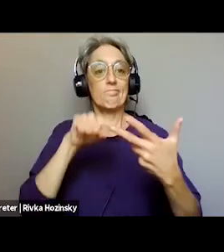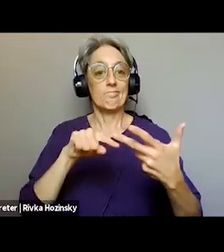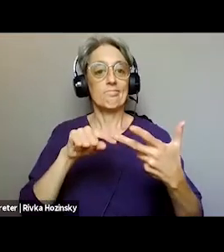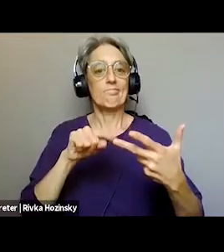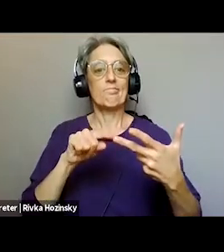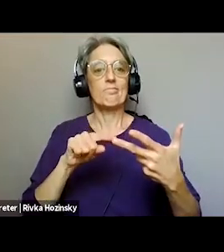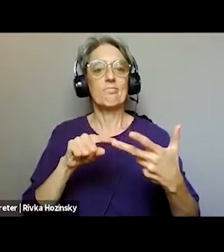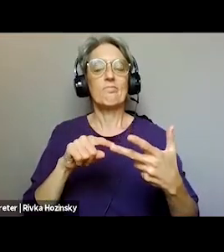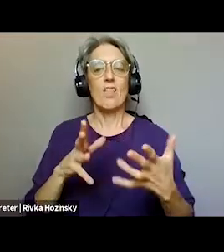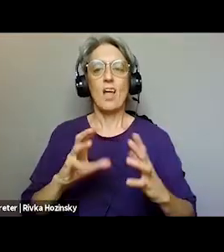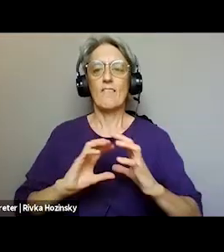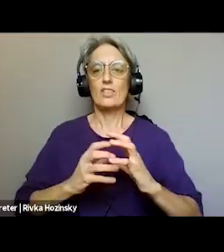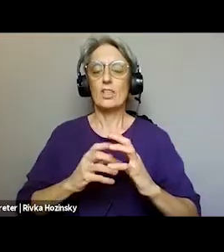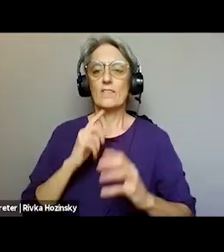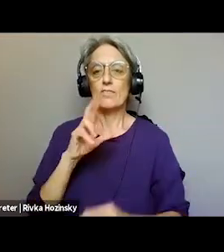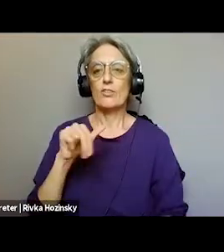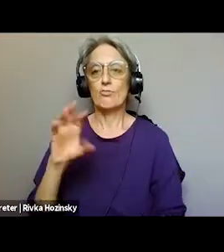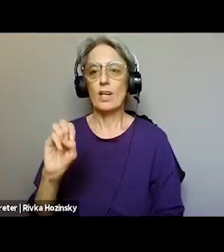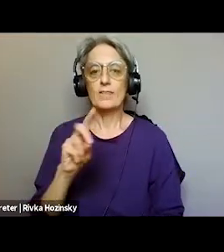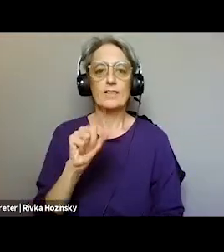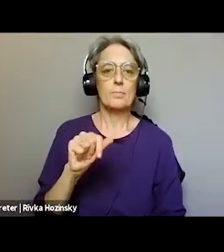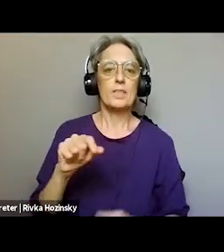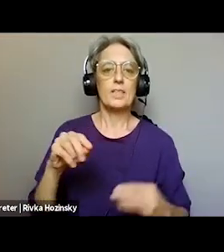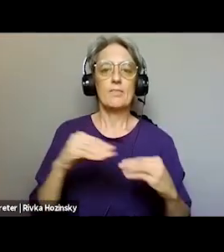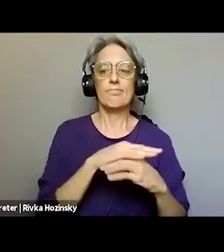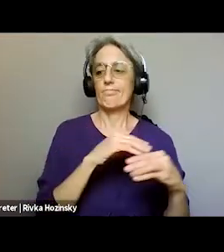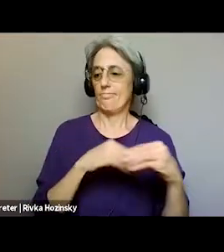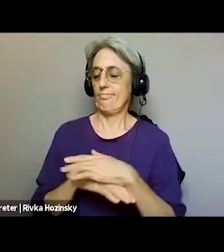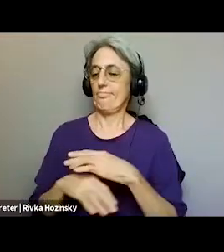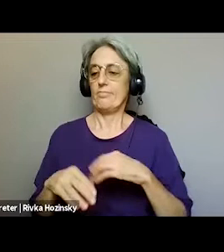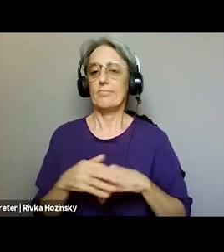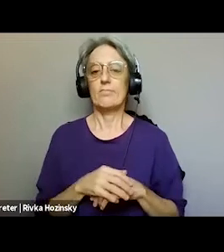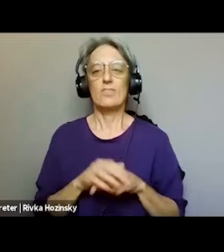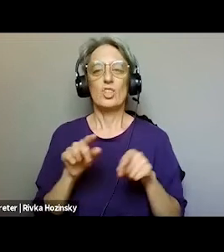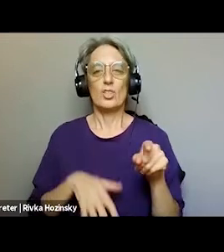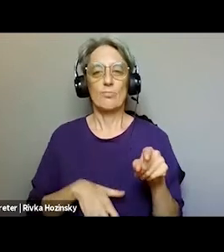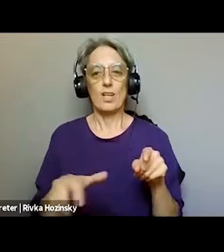of intersection for race and disability during pregnancy but little is known about prenatal care.